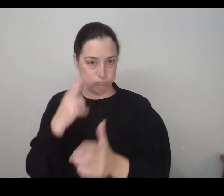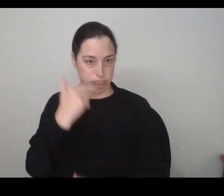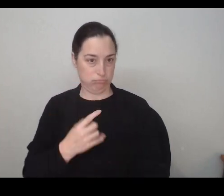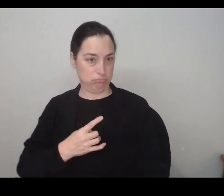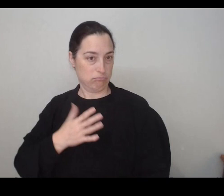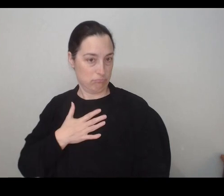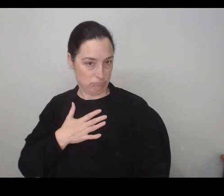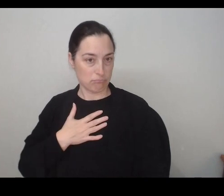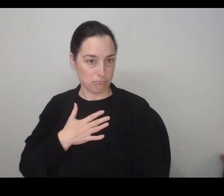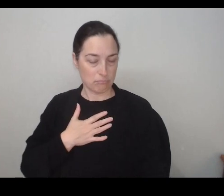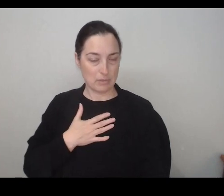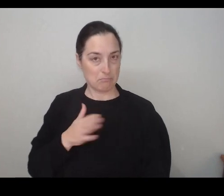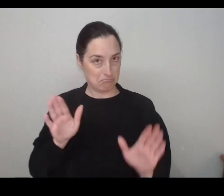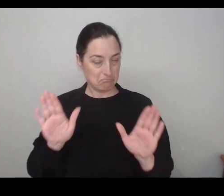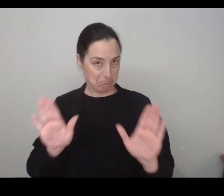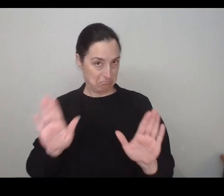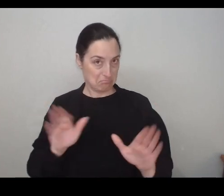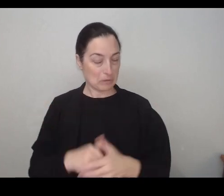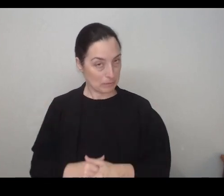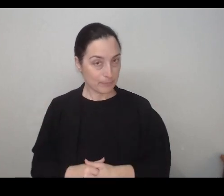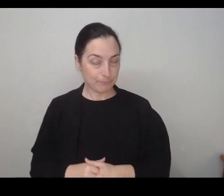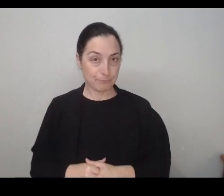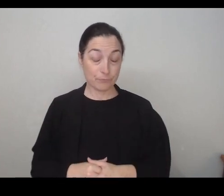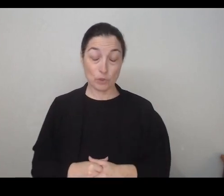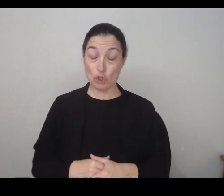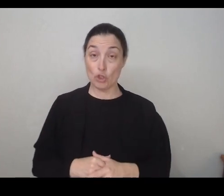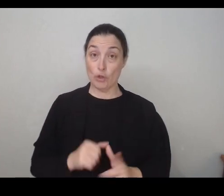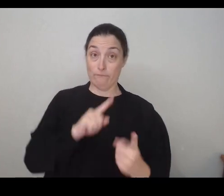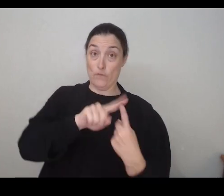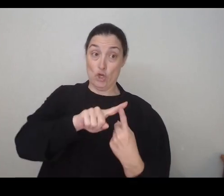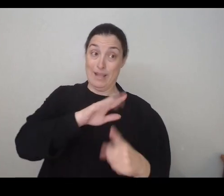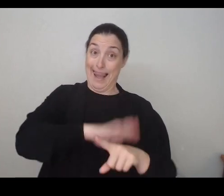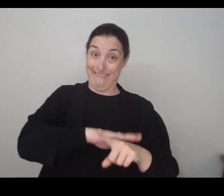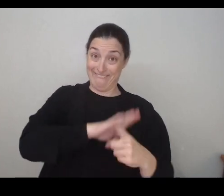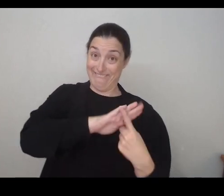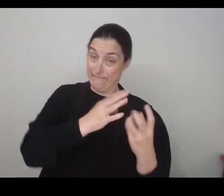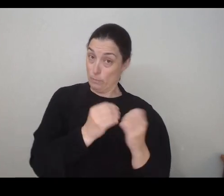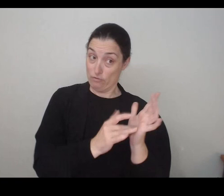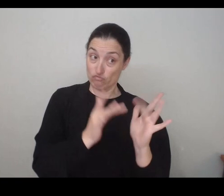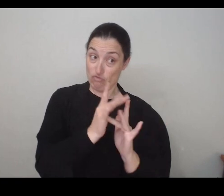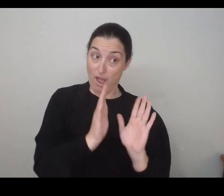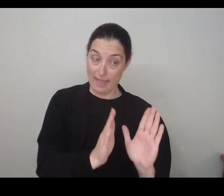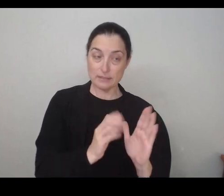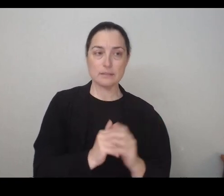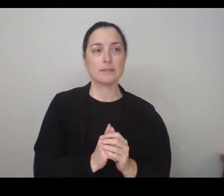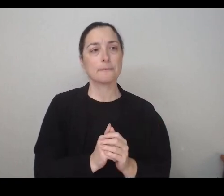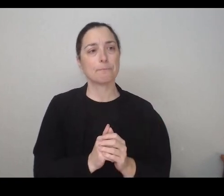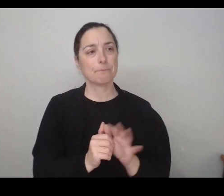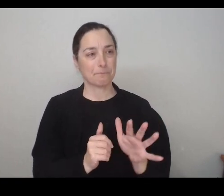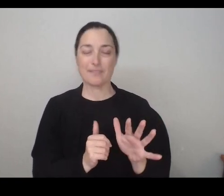So you see that in the first painting, in the left painting is between, I mean, I would say heaven and hell.